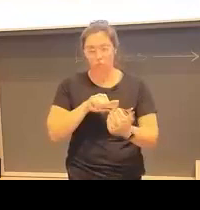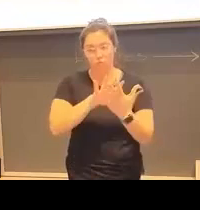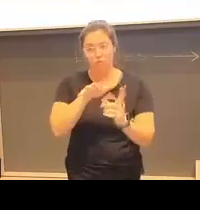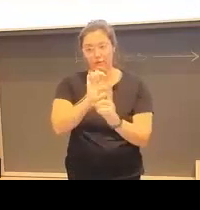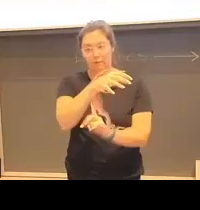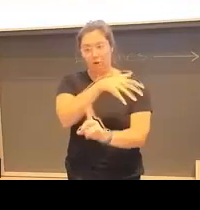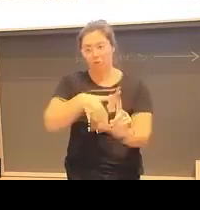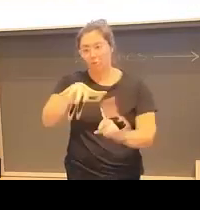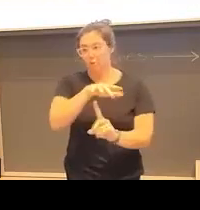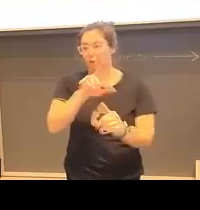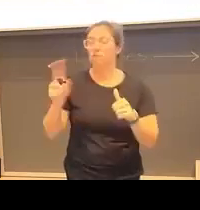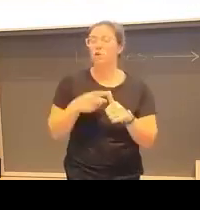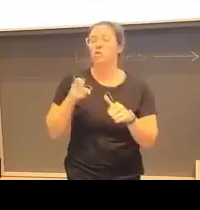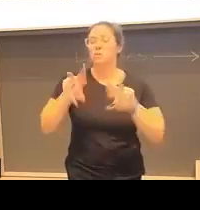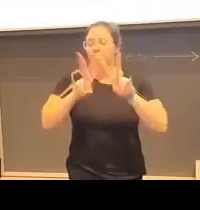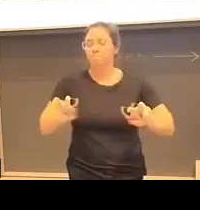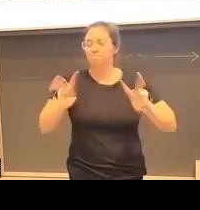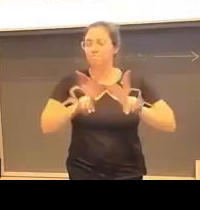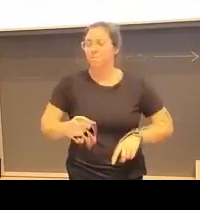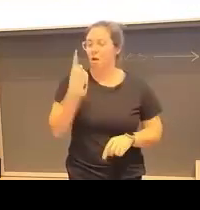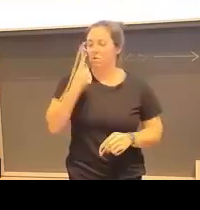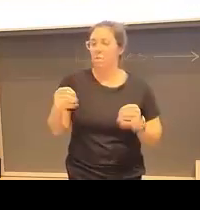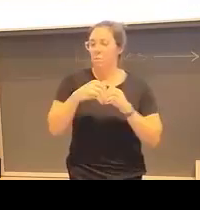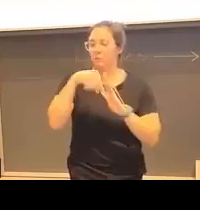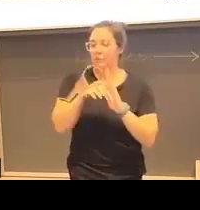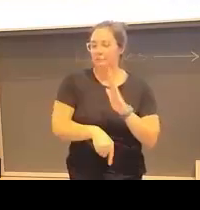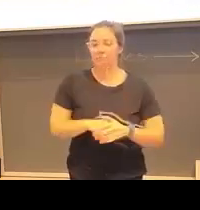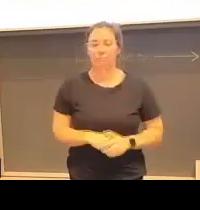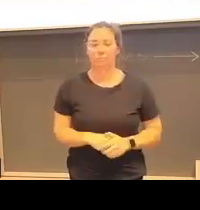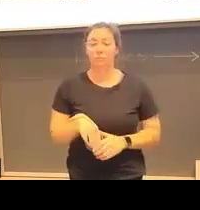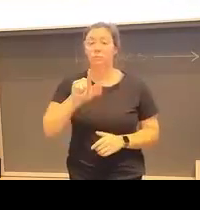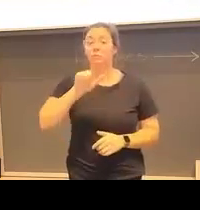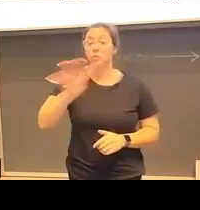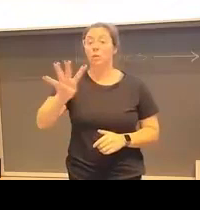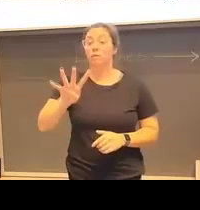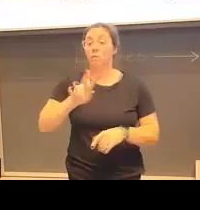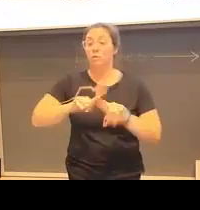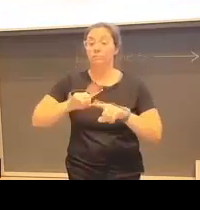needed to more fully understand it 24 residents were observed on three services represent presing